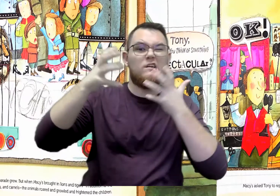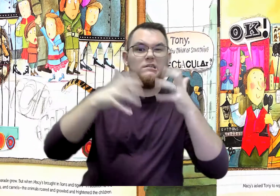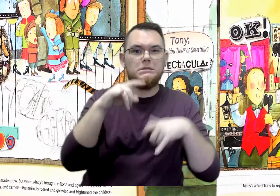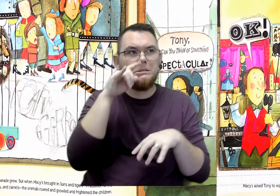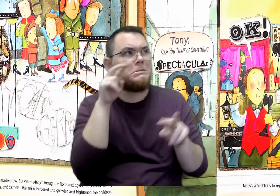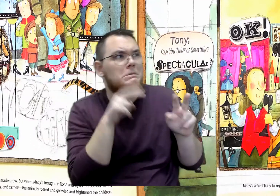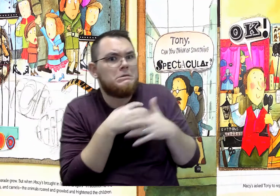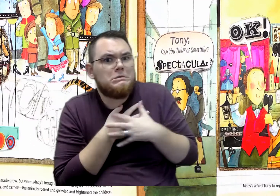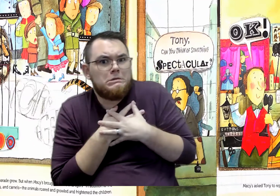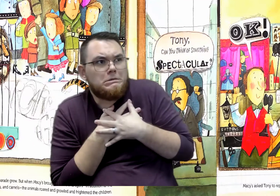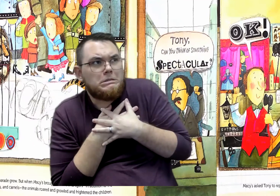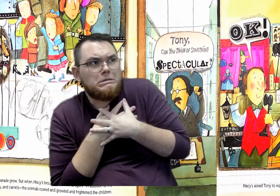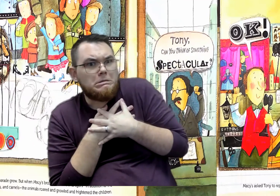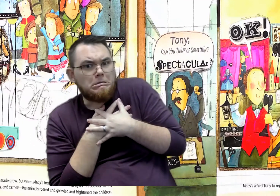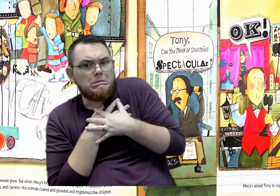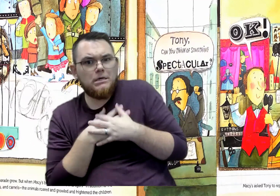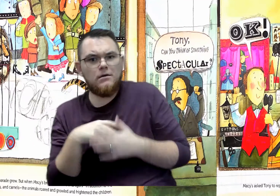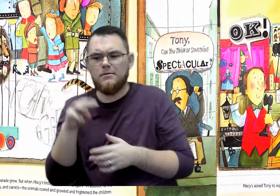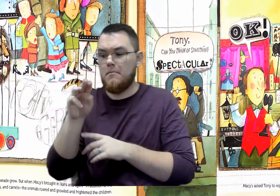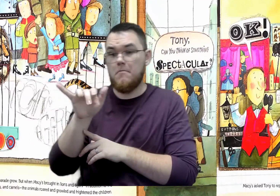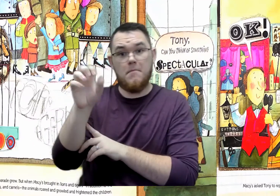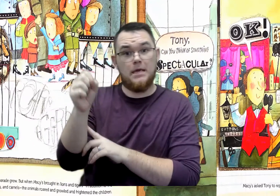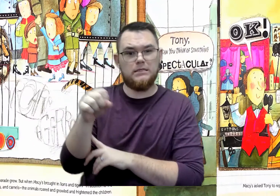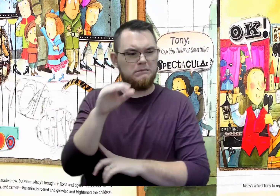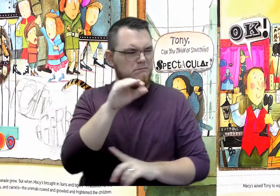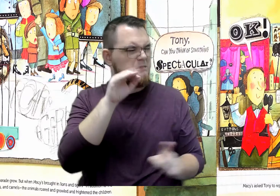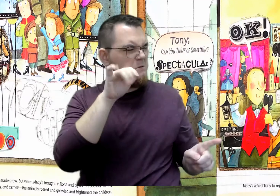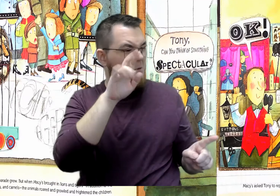Macy’s asked Tony to replace the animals.